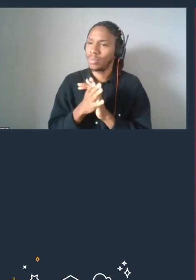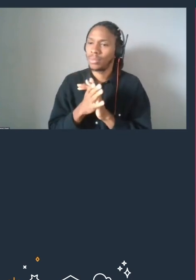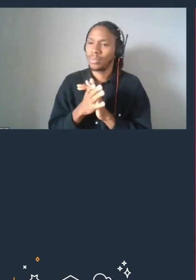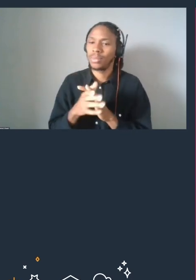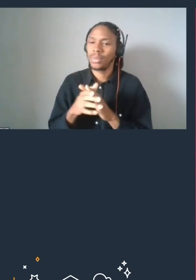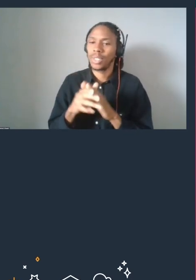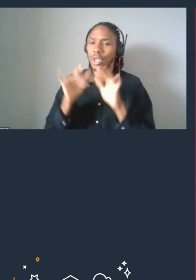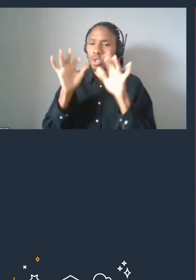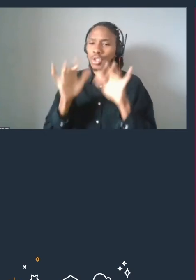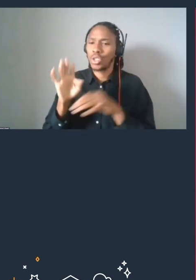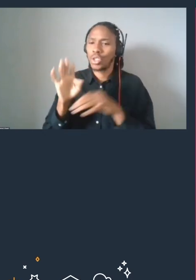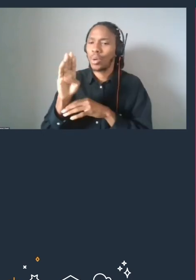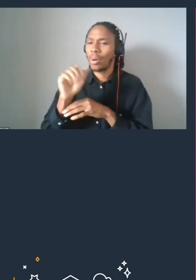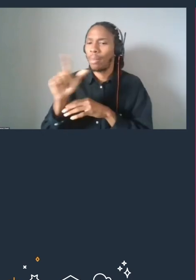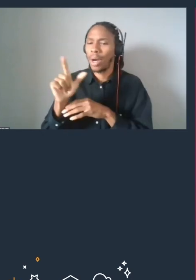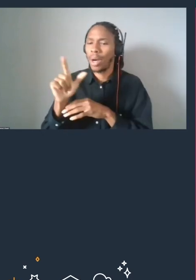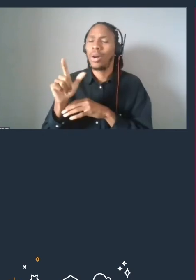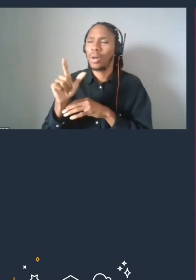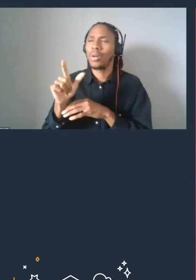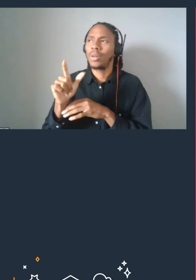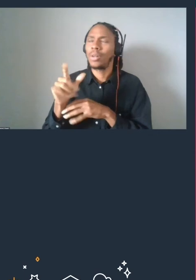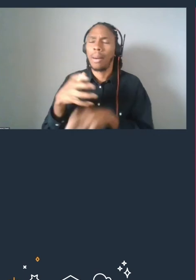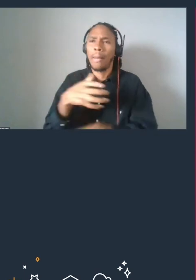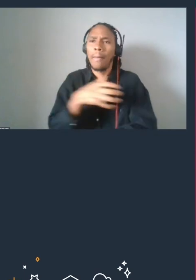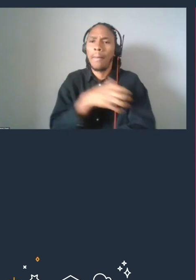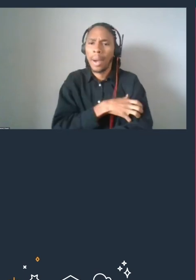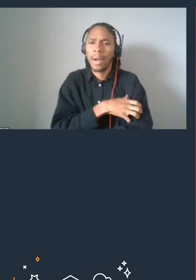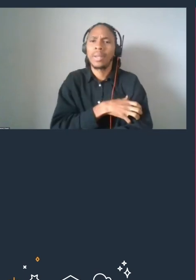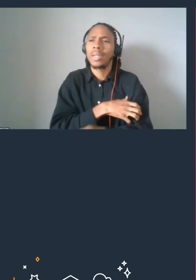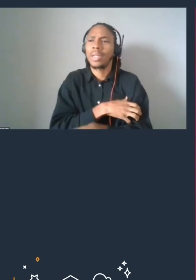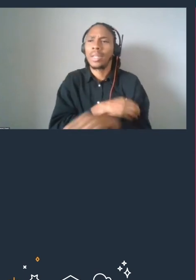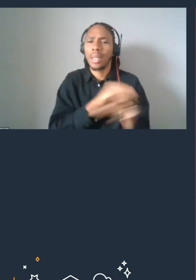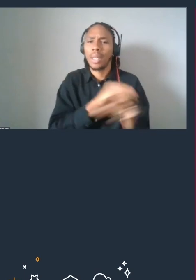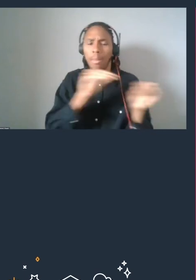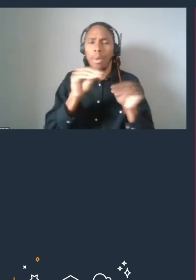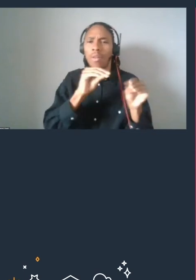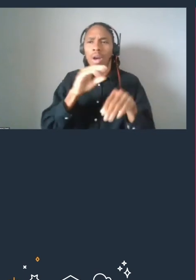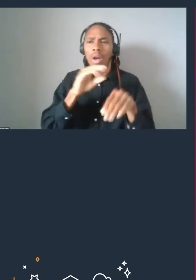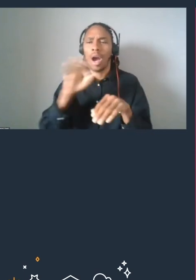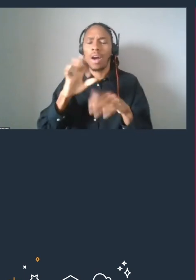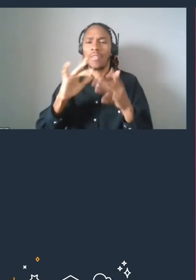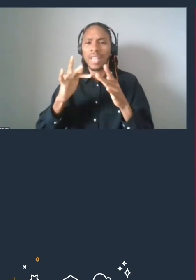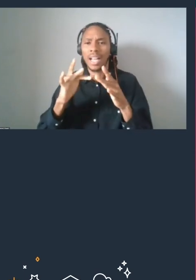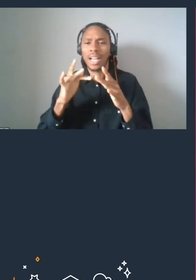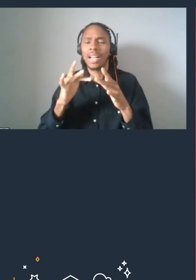they're very powerful in moving offline data to the S3. Can you talk a little bit about how